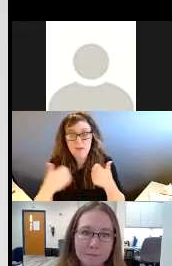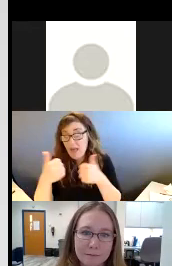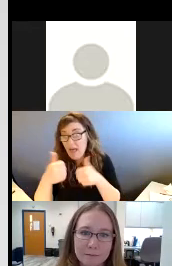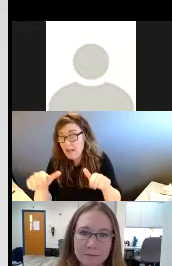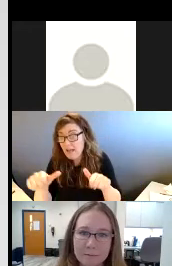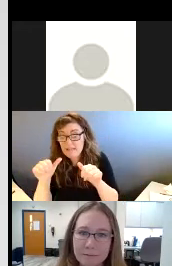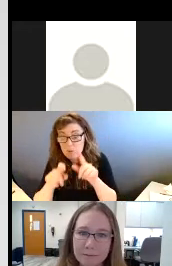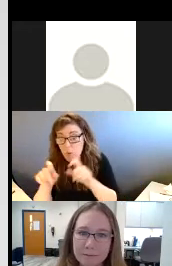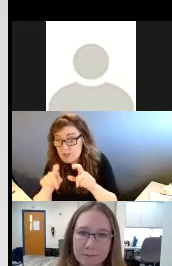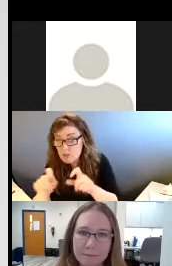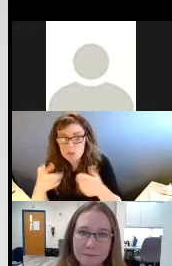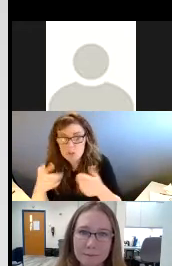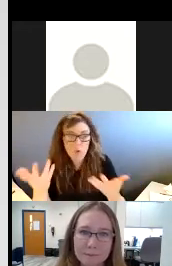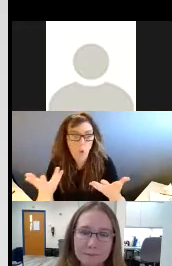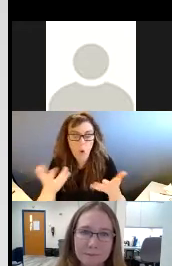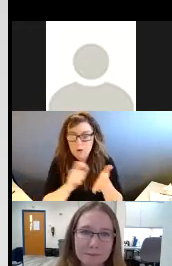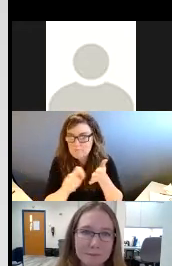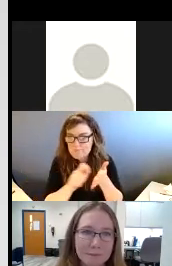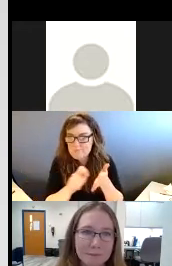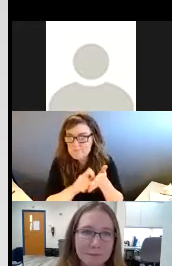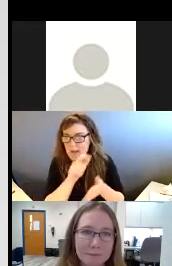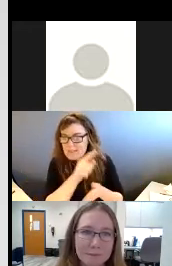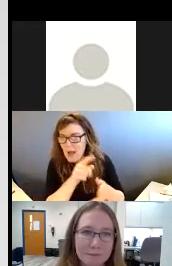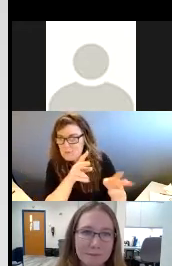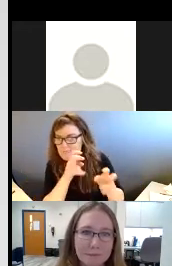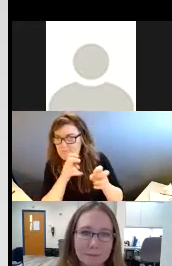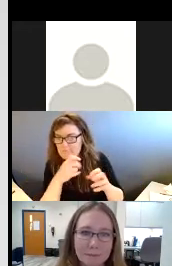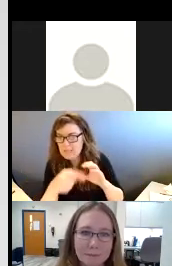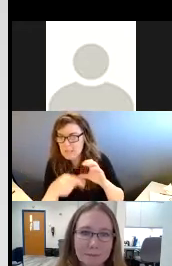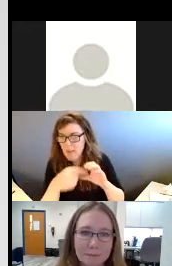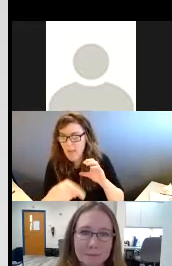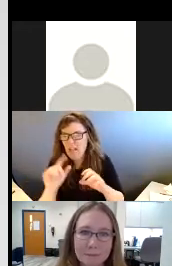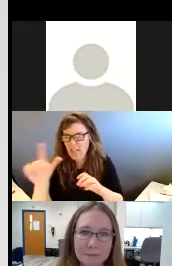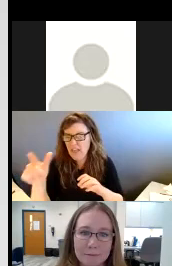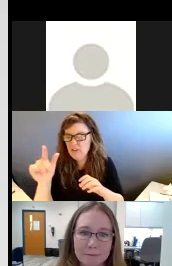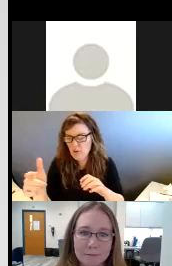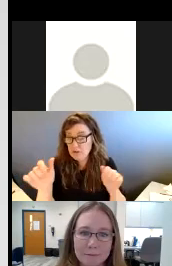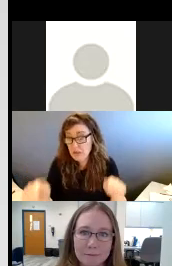LISTED THERE. YOU ARE WELCOME TO SEND US QUESTIONS OR COMMENTS AFTER THE PRESENTATION TODAY AS WELL.